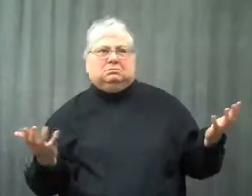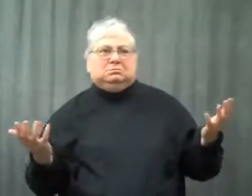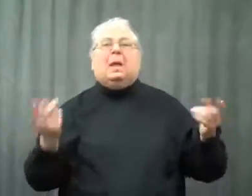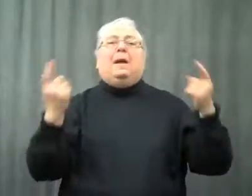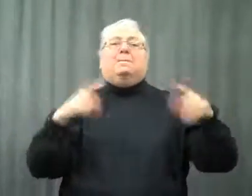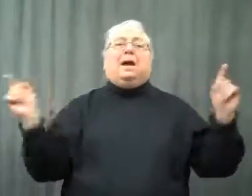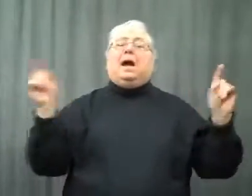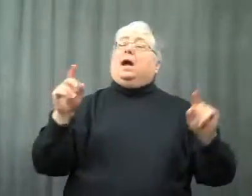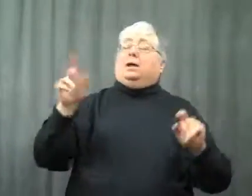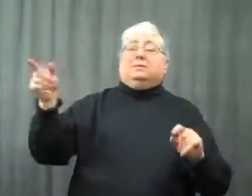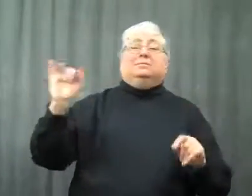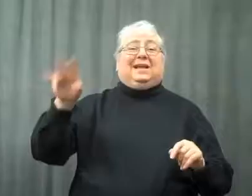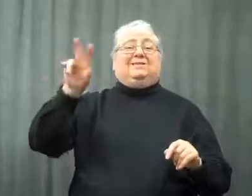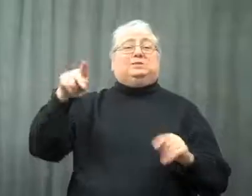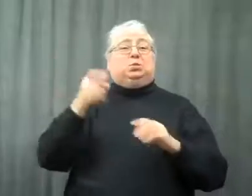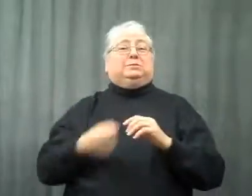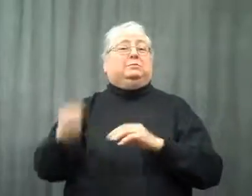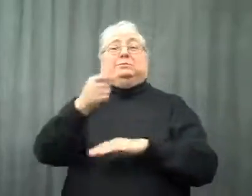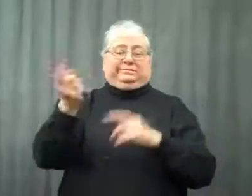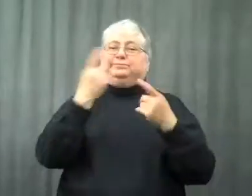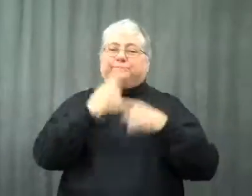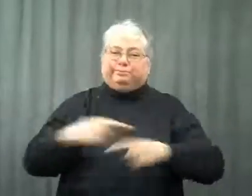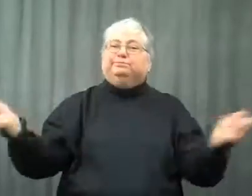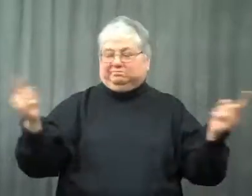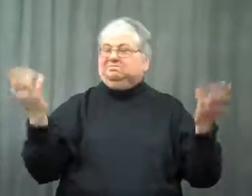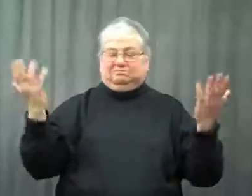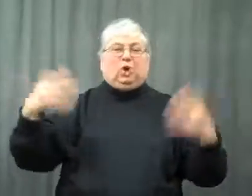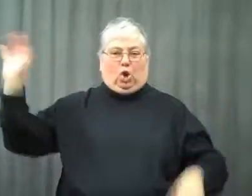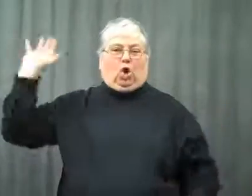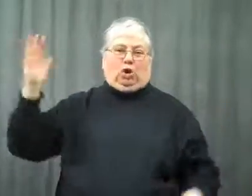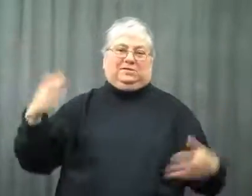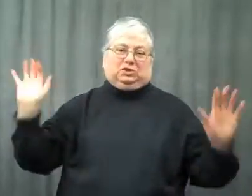Finally, the vice president announced that he was gone,